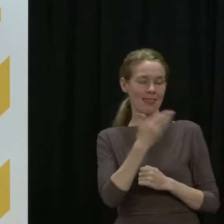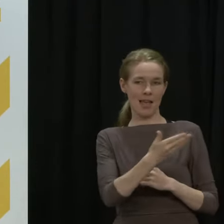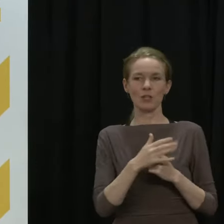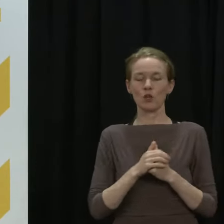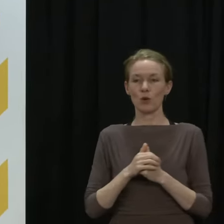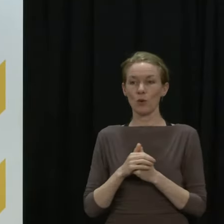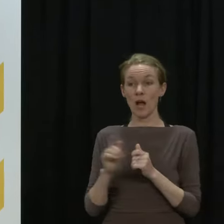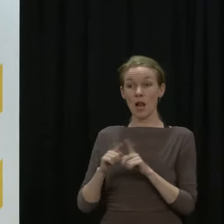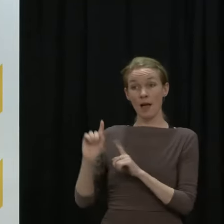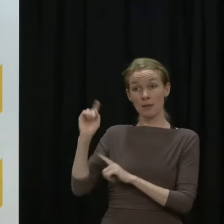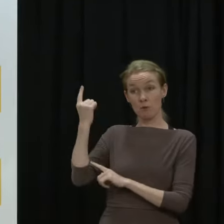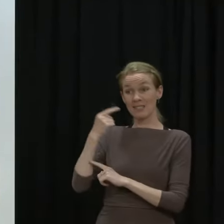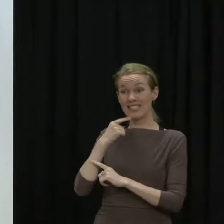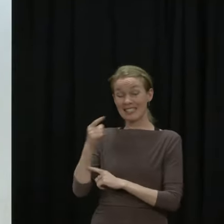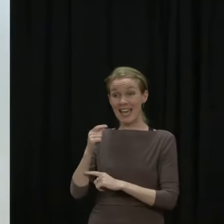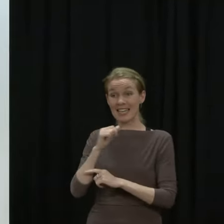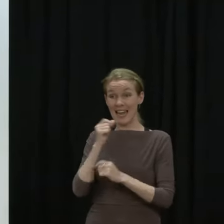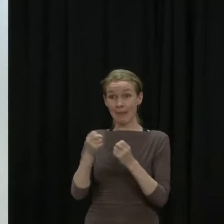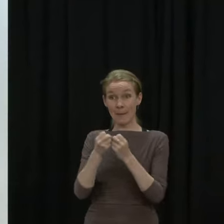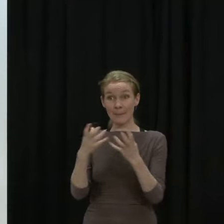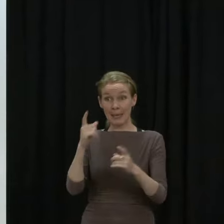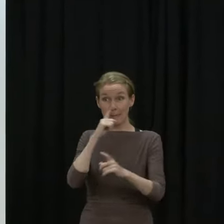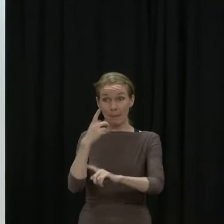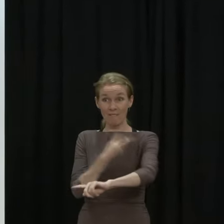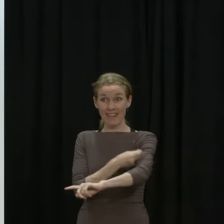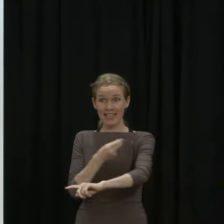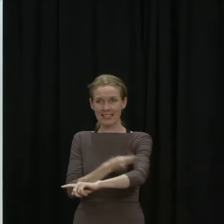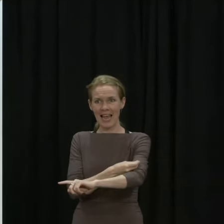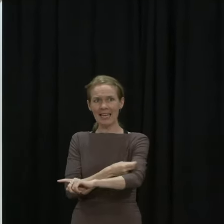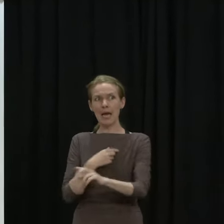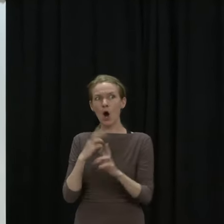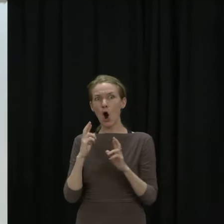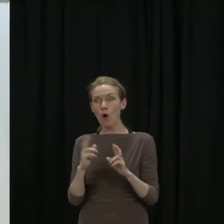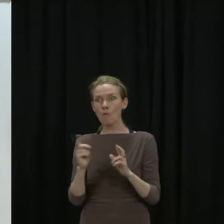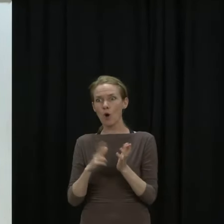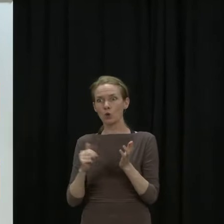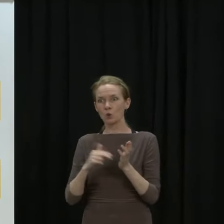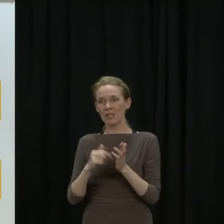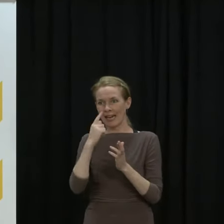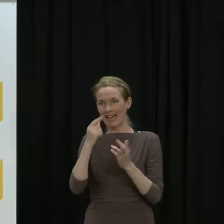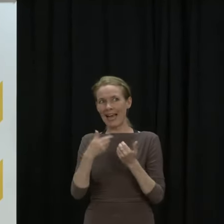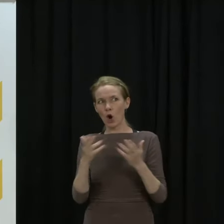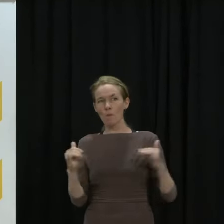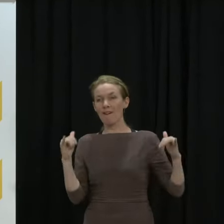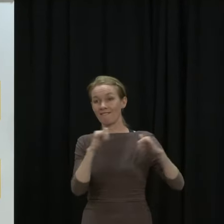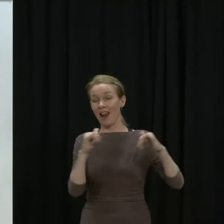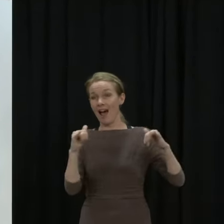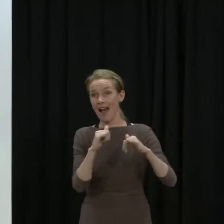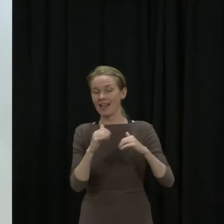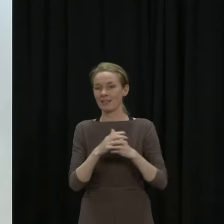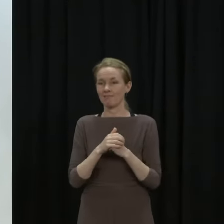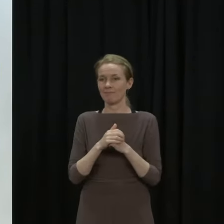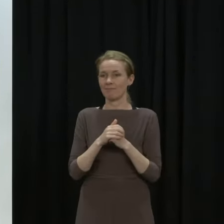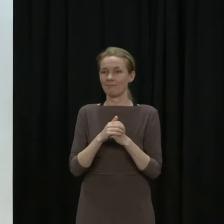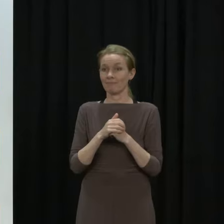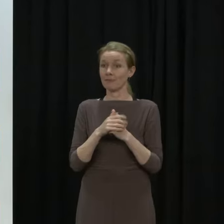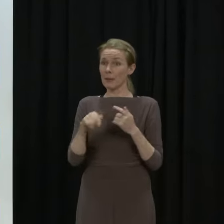Thank you Minister.